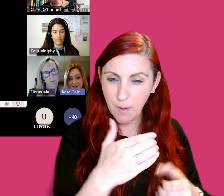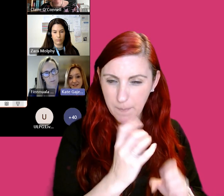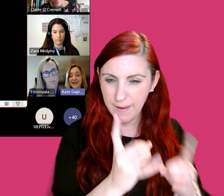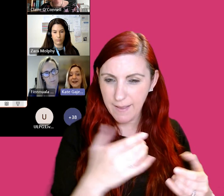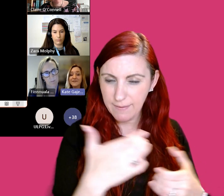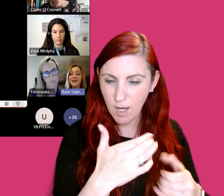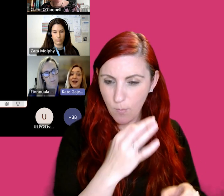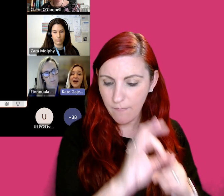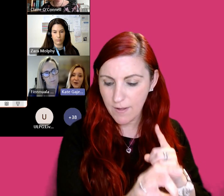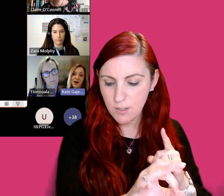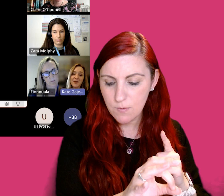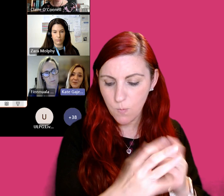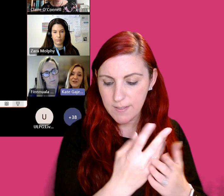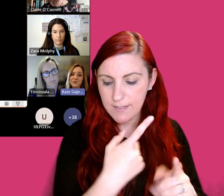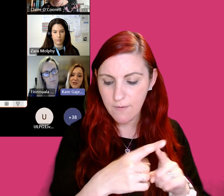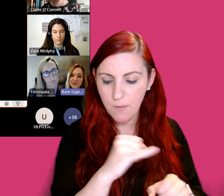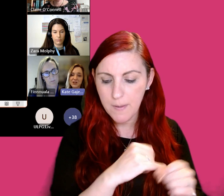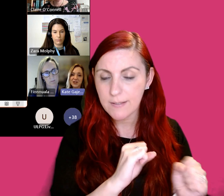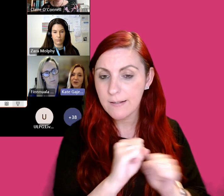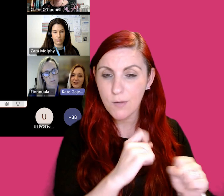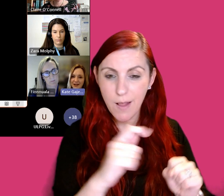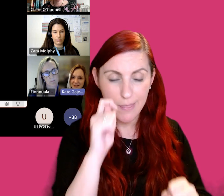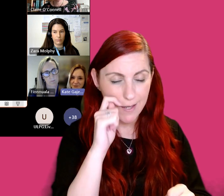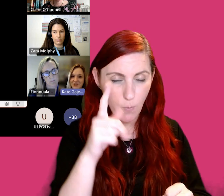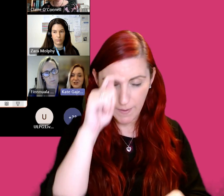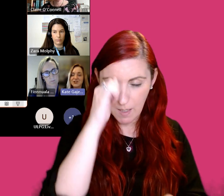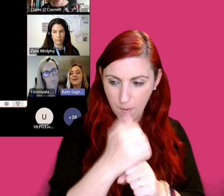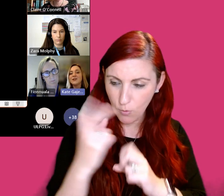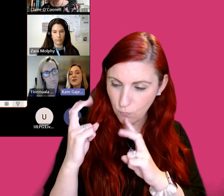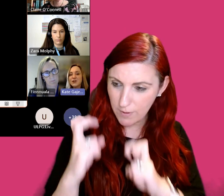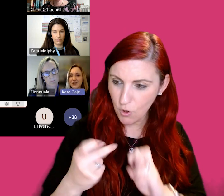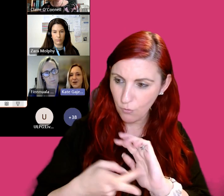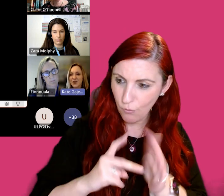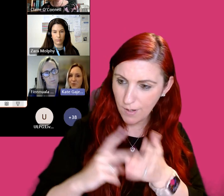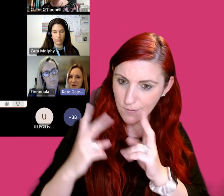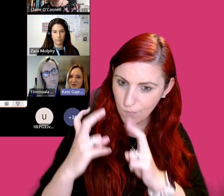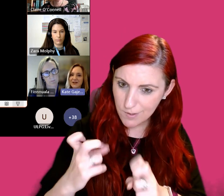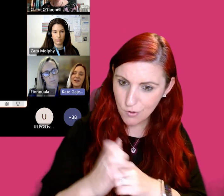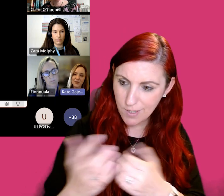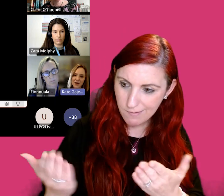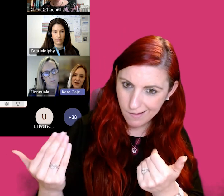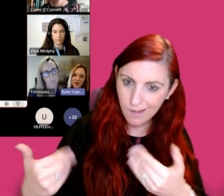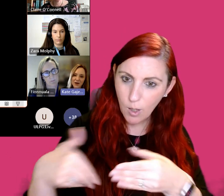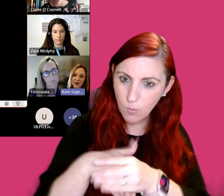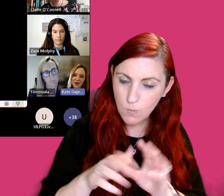services and I think coming back to research and organizing research and including women uh with